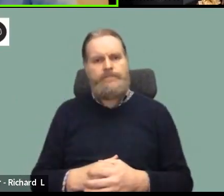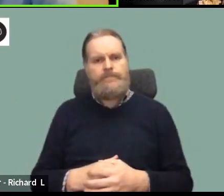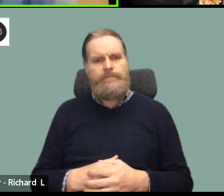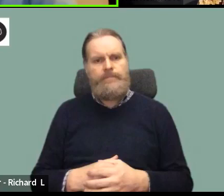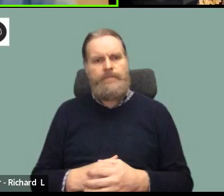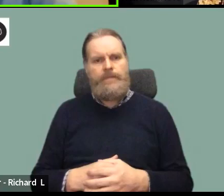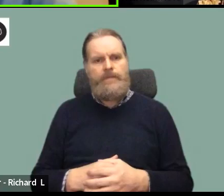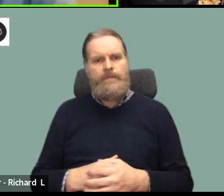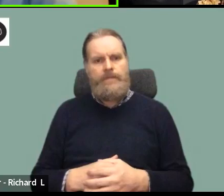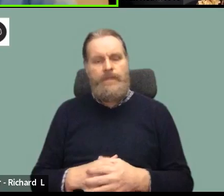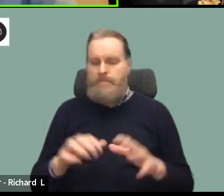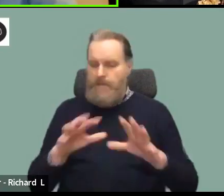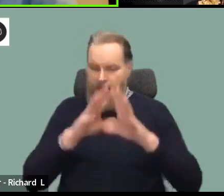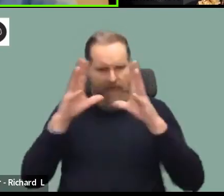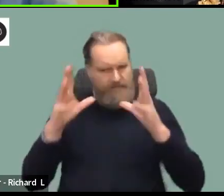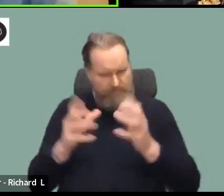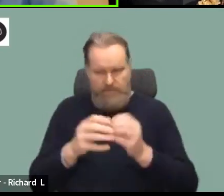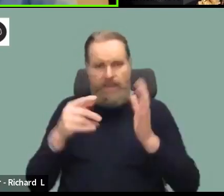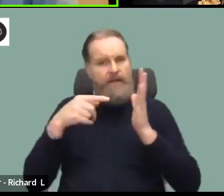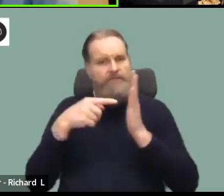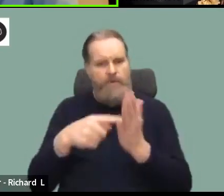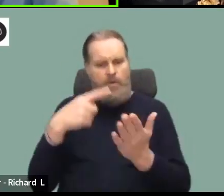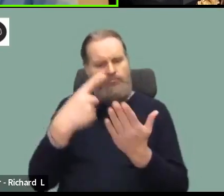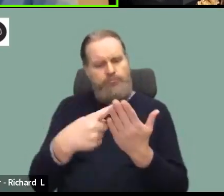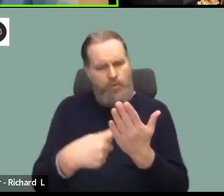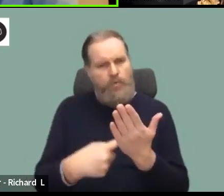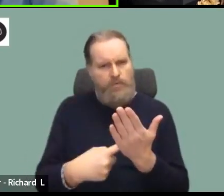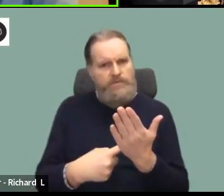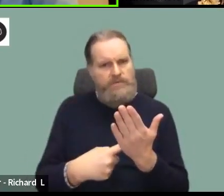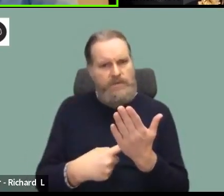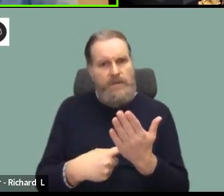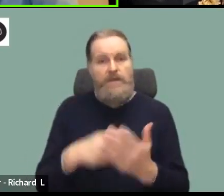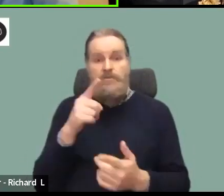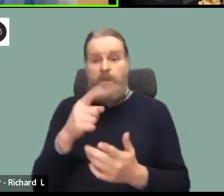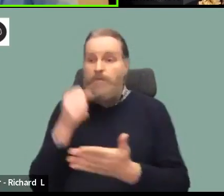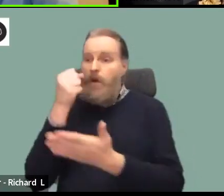that.